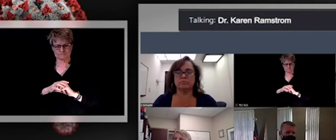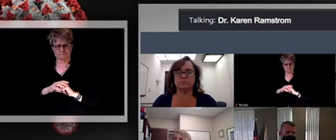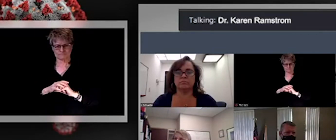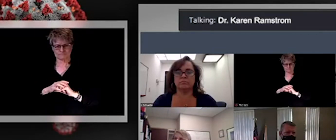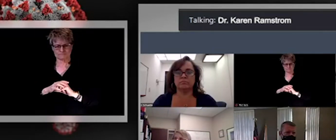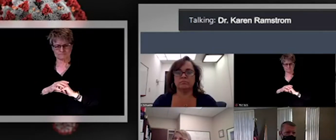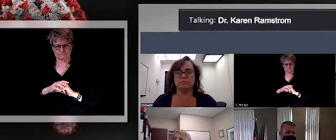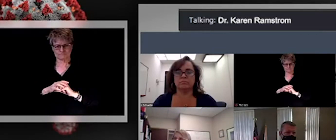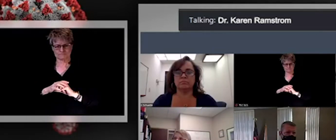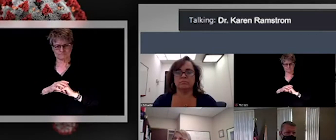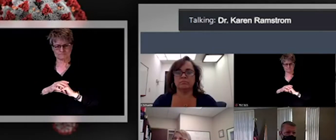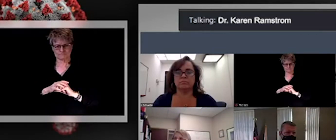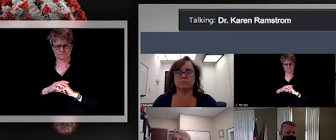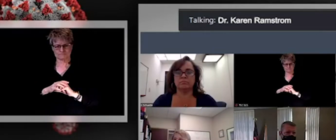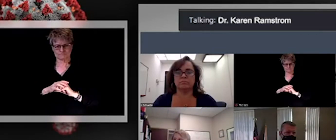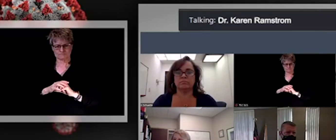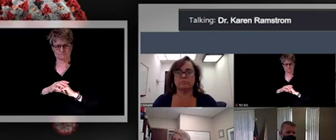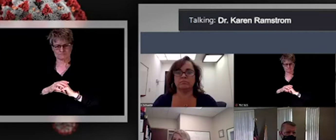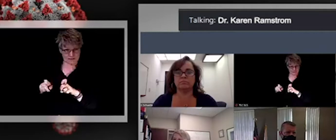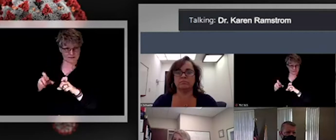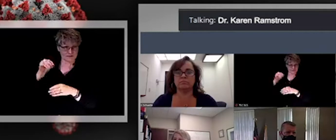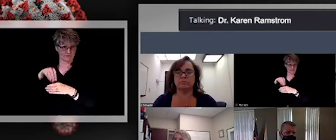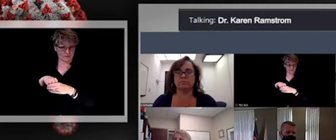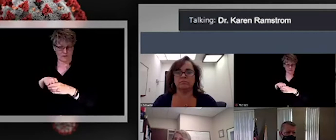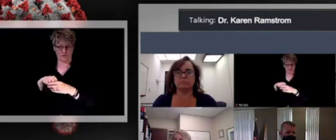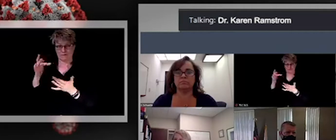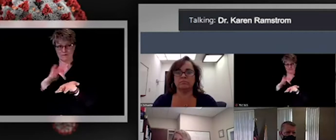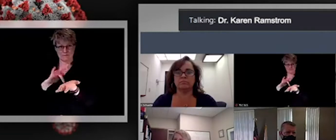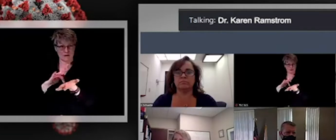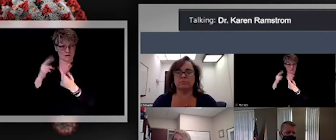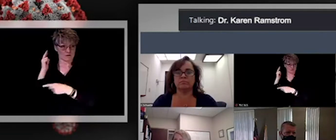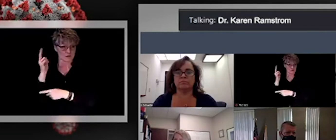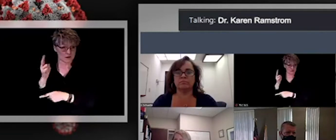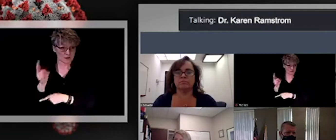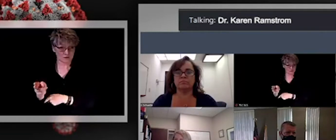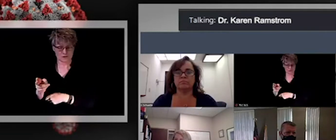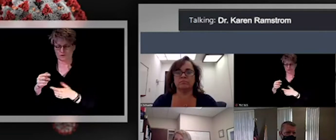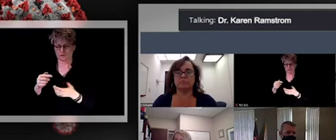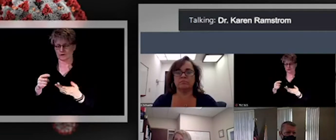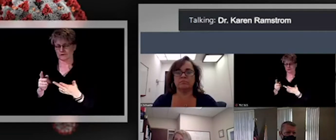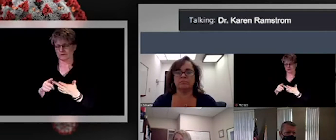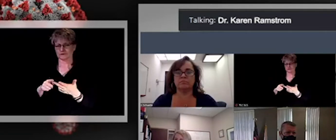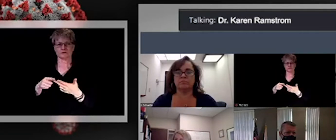done, the medical records, the medical history, the course of care and that information is